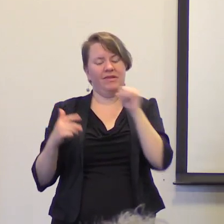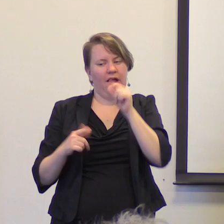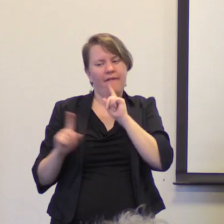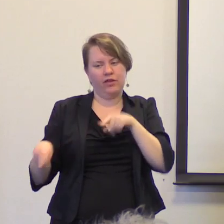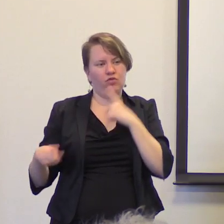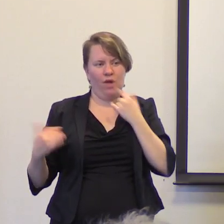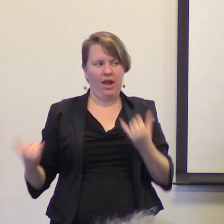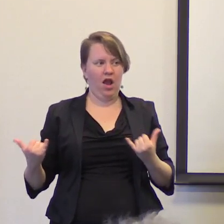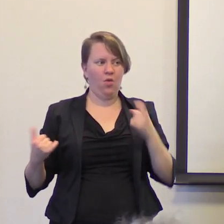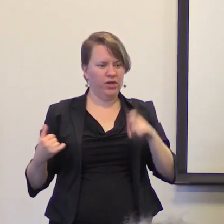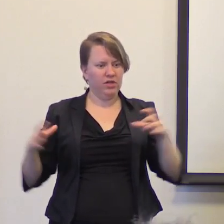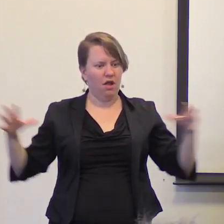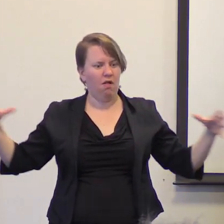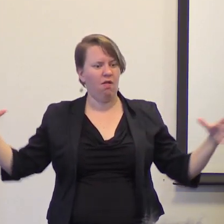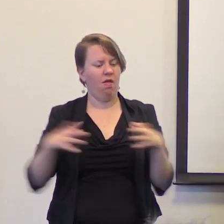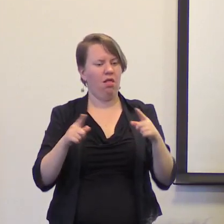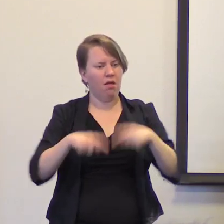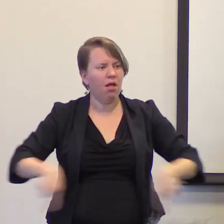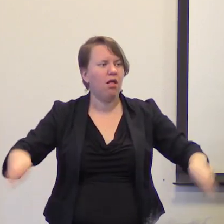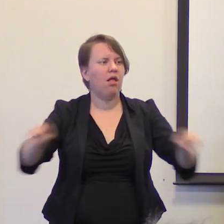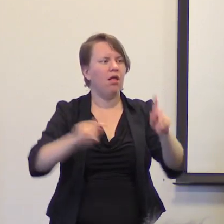We need to really mobilize those networks.